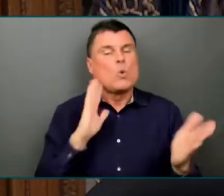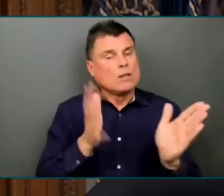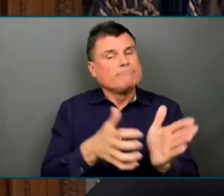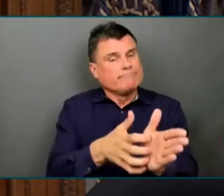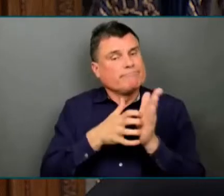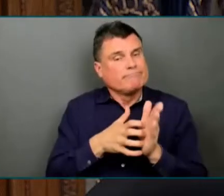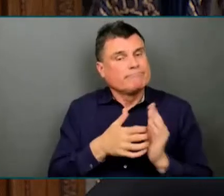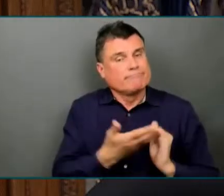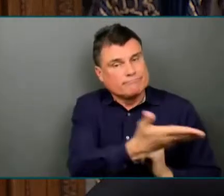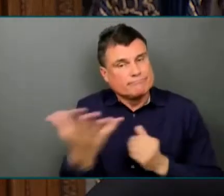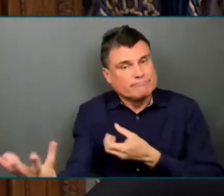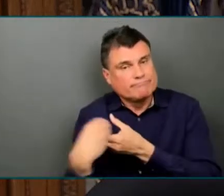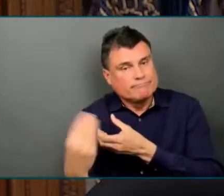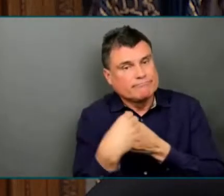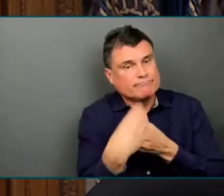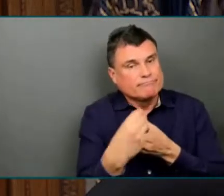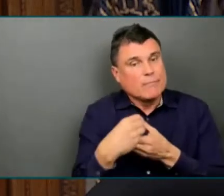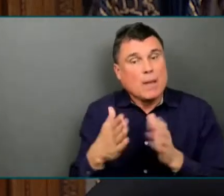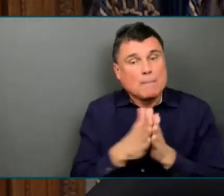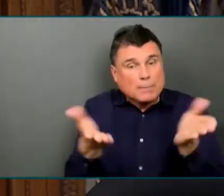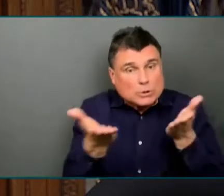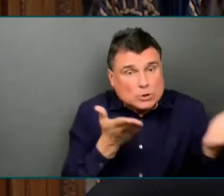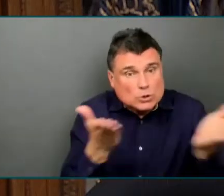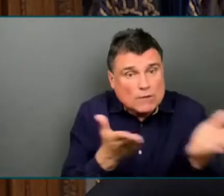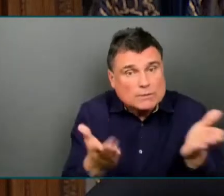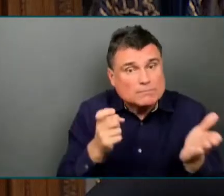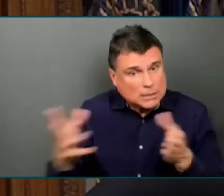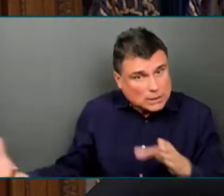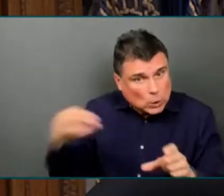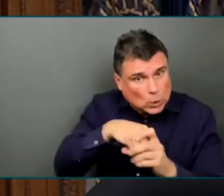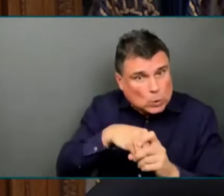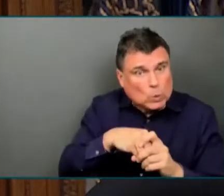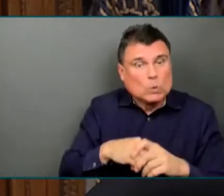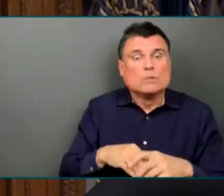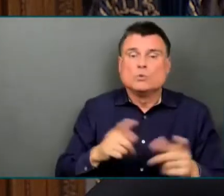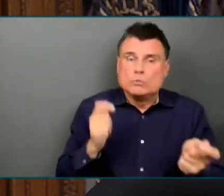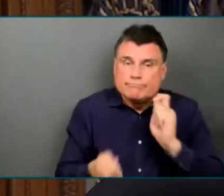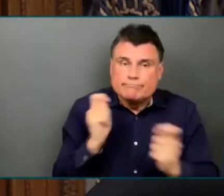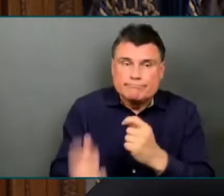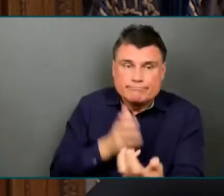this legislation will also identify organizations that need to chart forward similar plans.